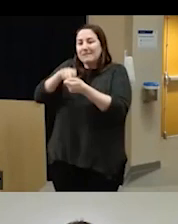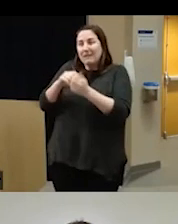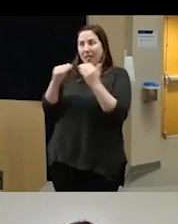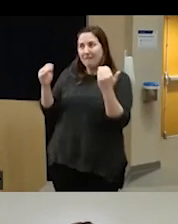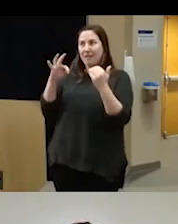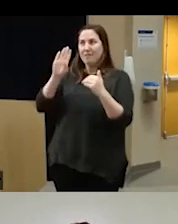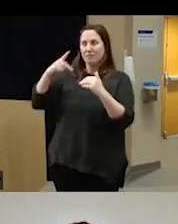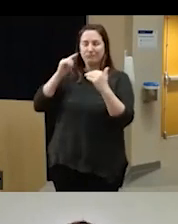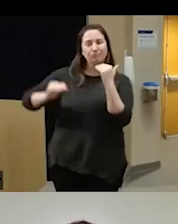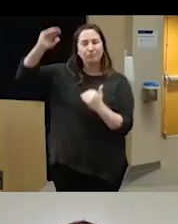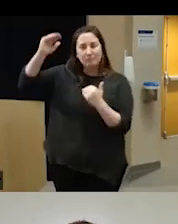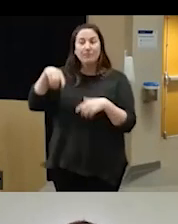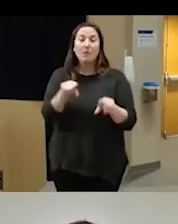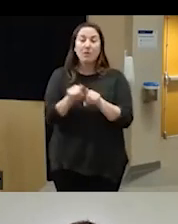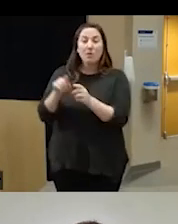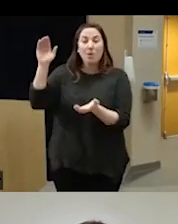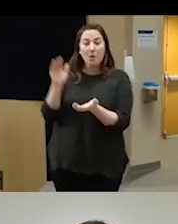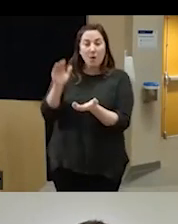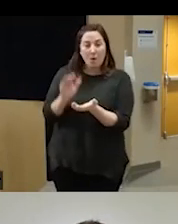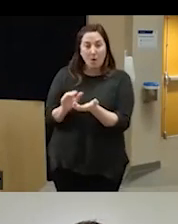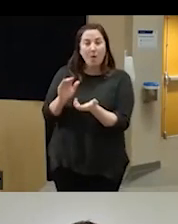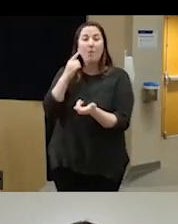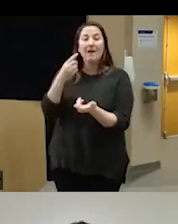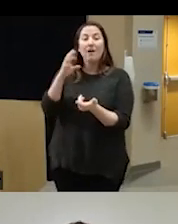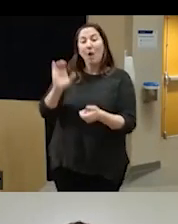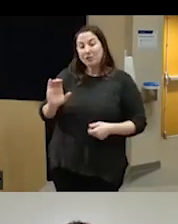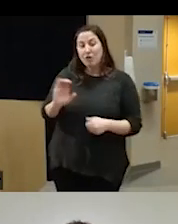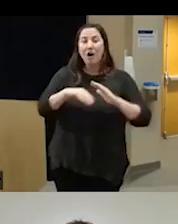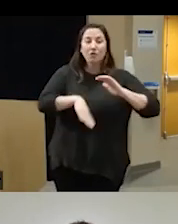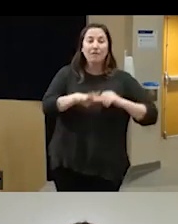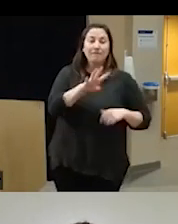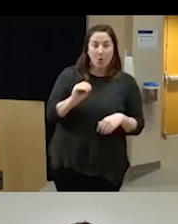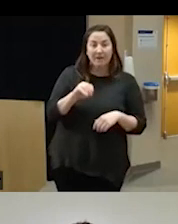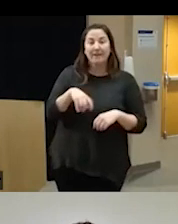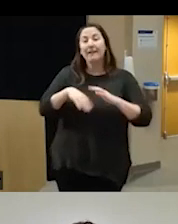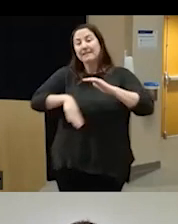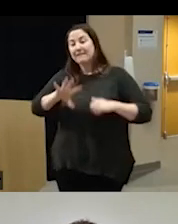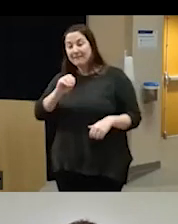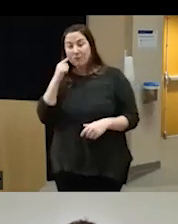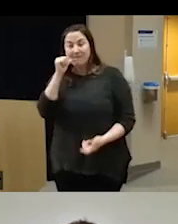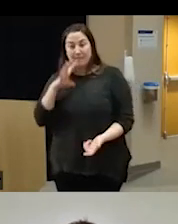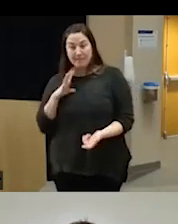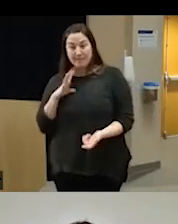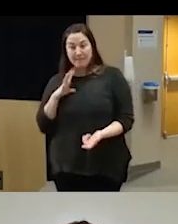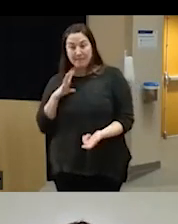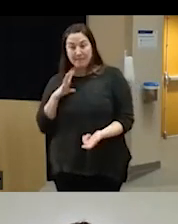It's low HDL cholesterol less than 40 in males less than 50 and females which is a protective item.